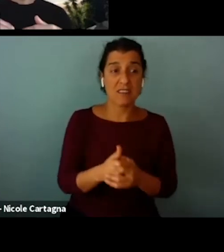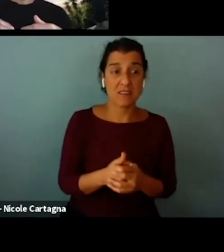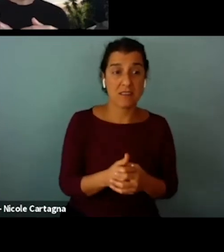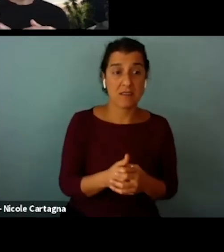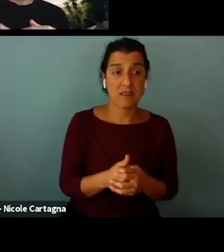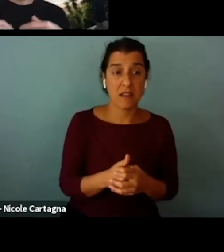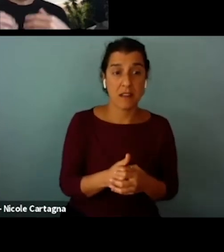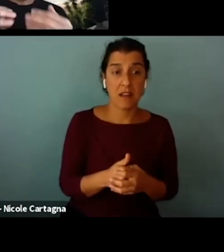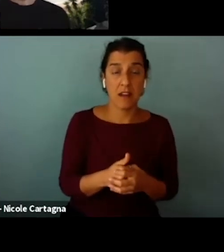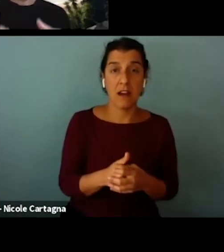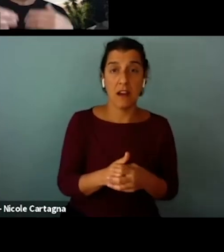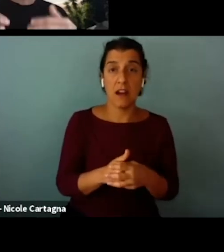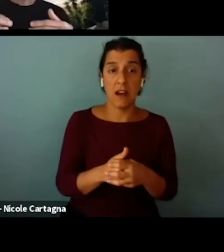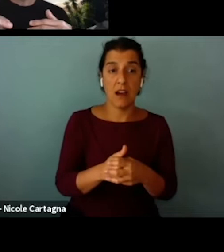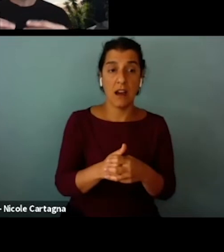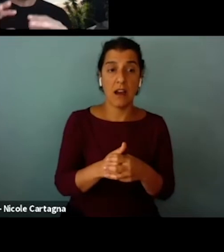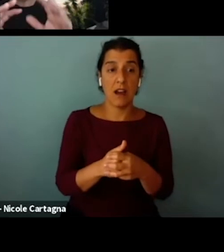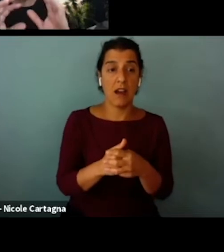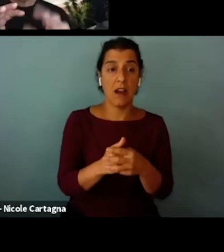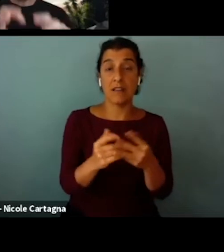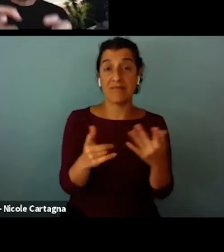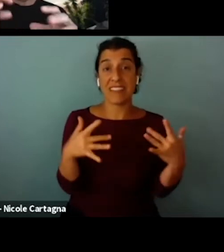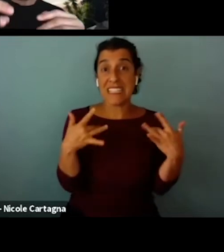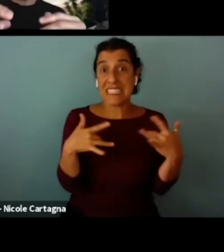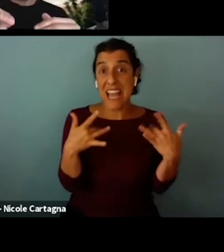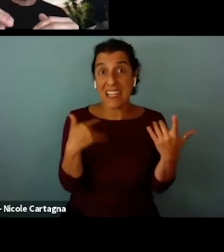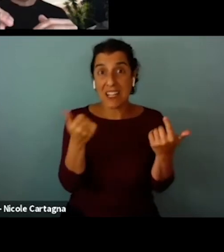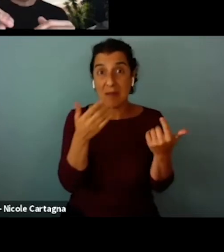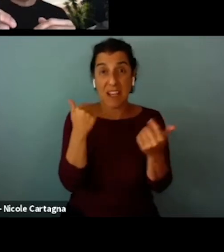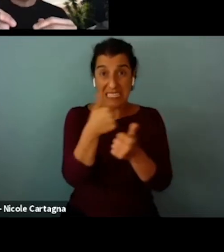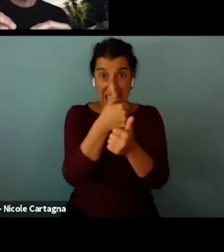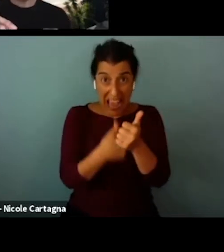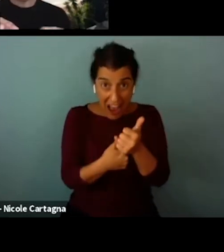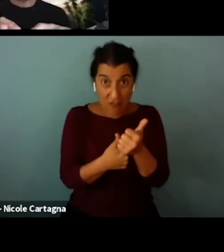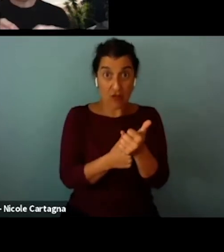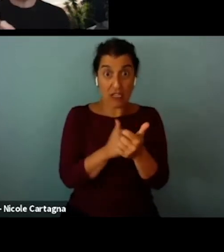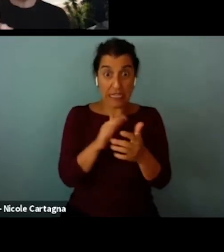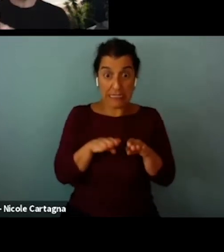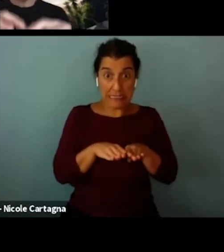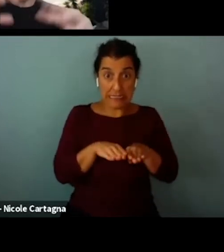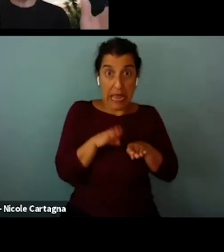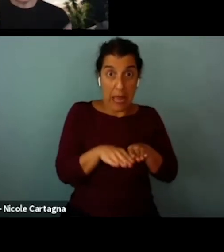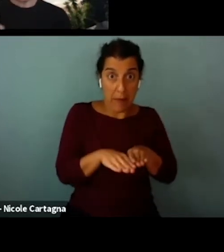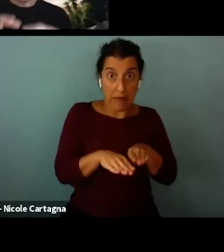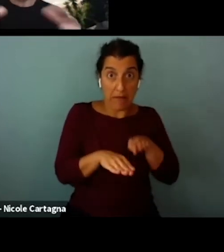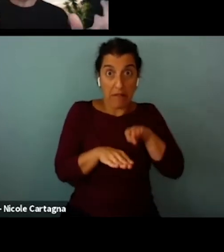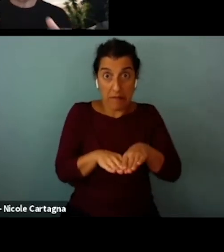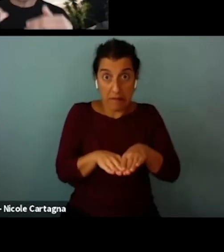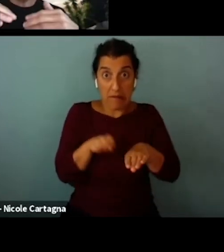you know but it's exciting because every step that we take allows us to do lots lots more